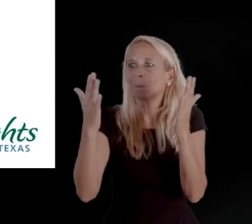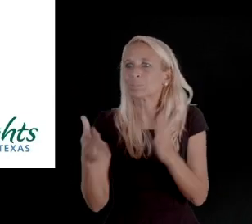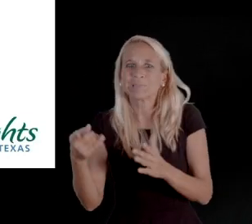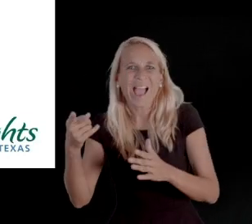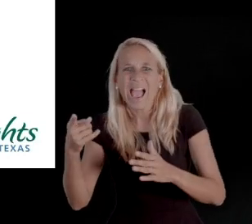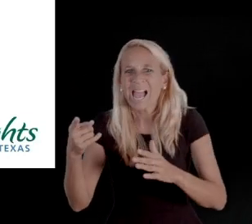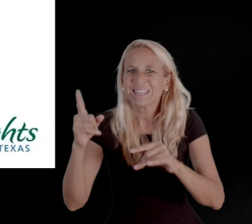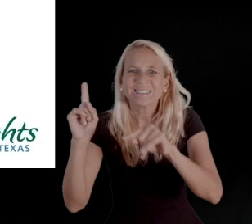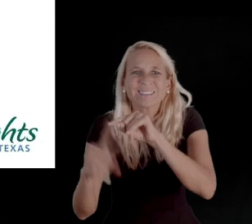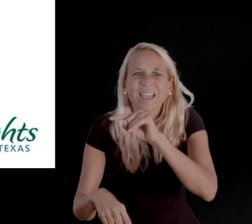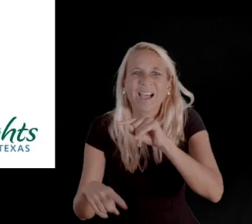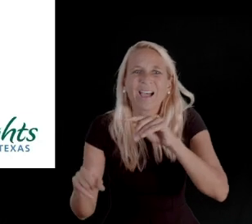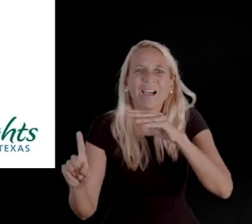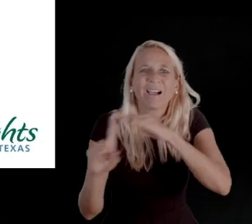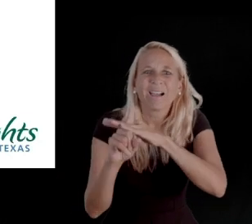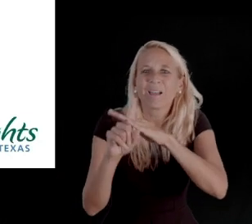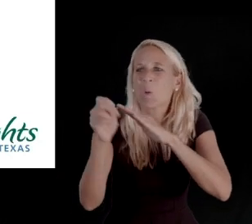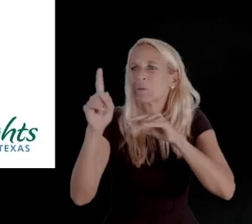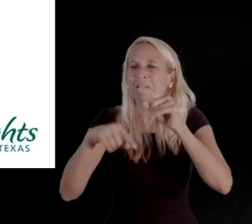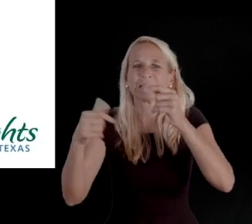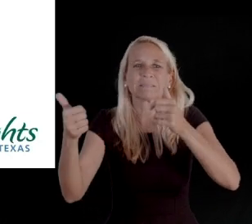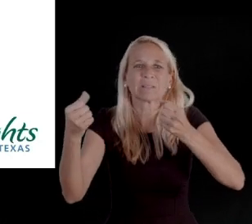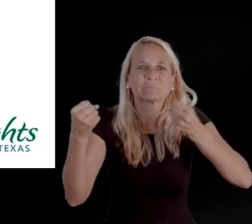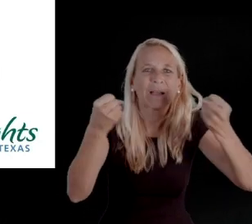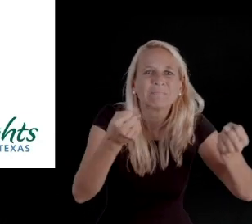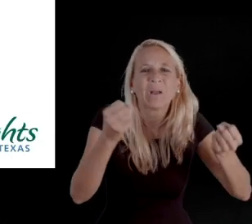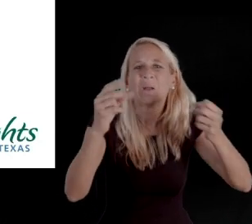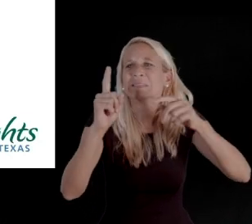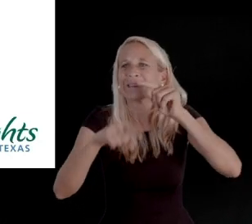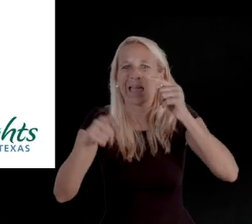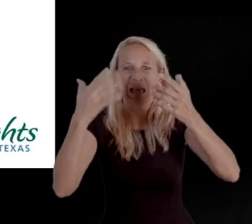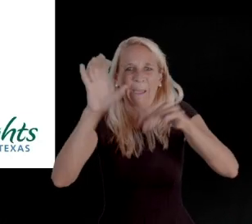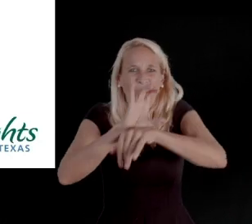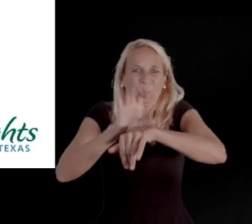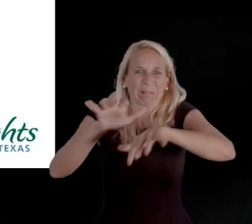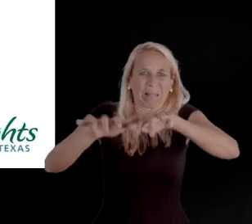can't navigate their equipment by themselves or they can't utilize it without assistance.